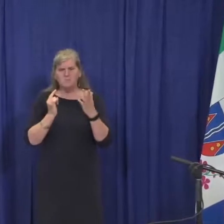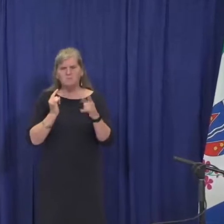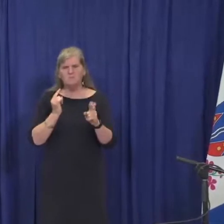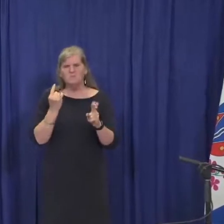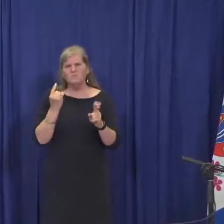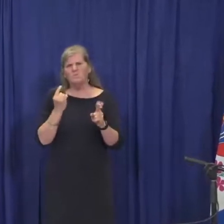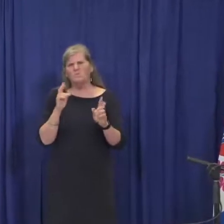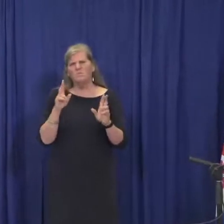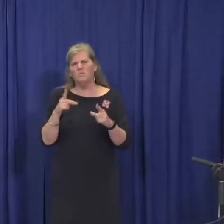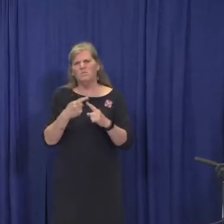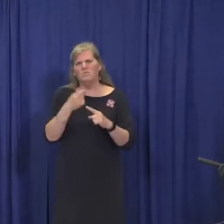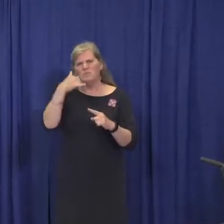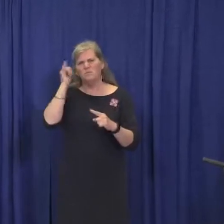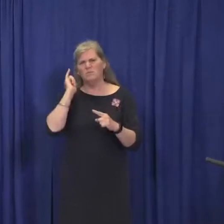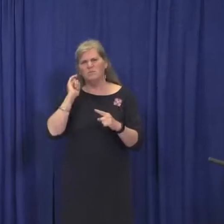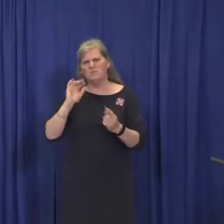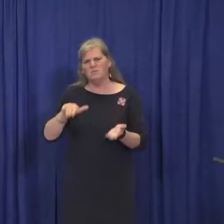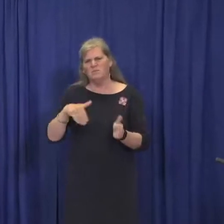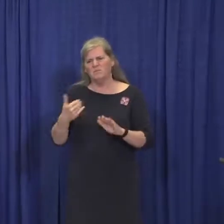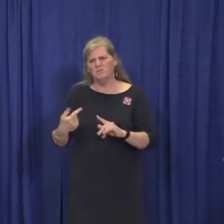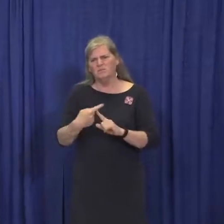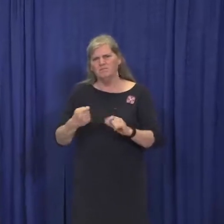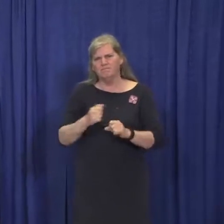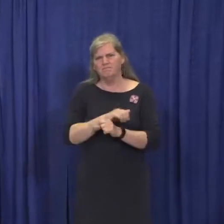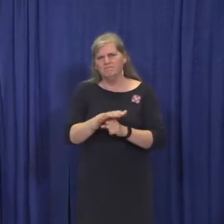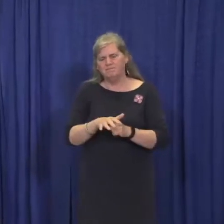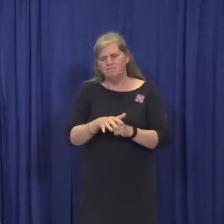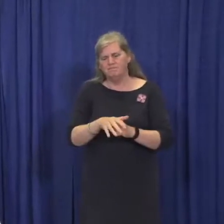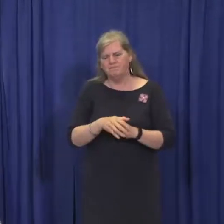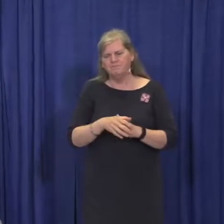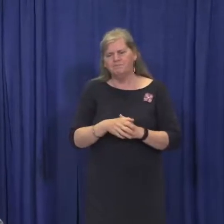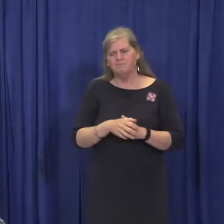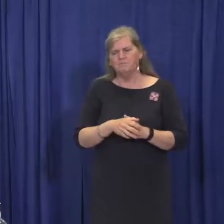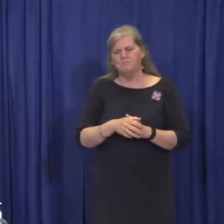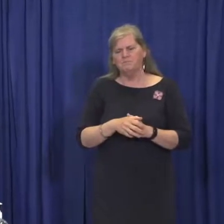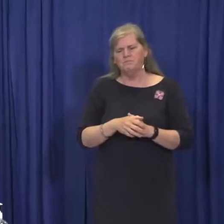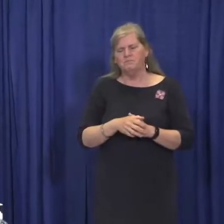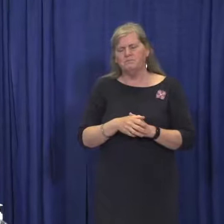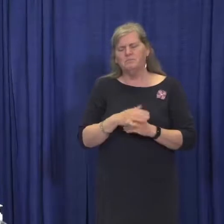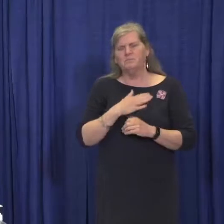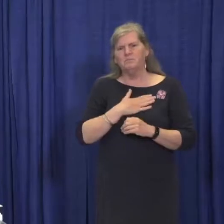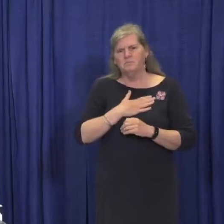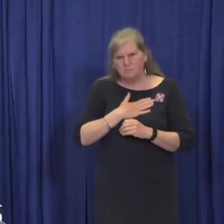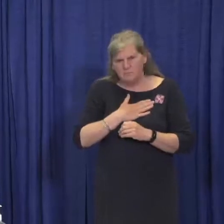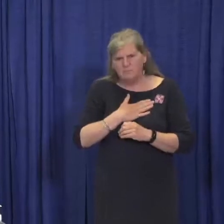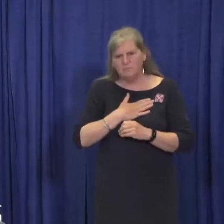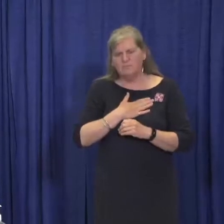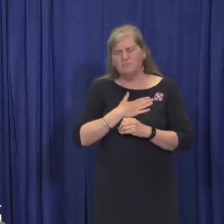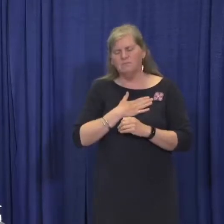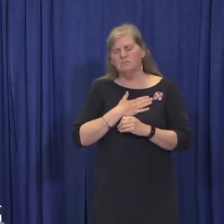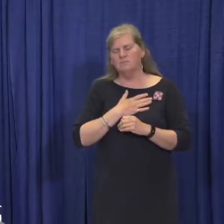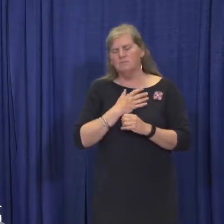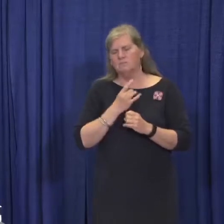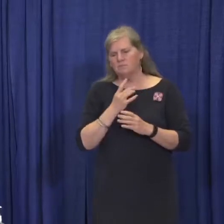Yukoner diet this week as a result of COVID-19. This is devastating news to the